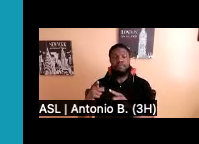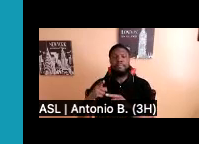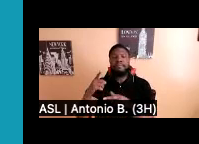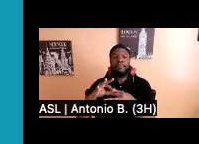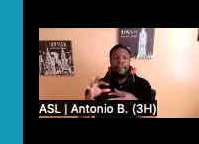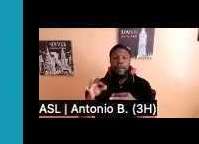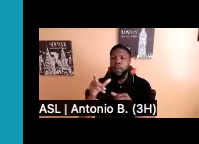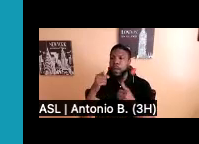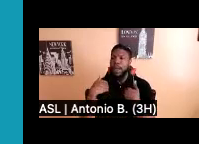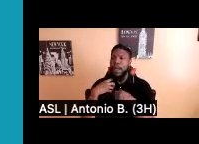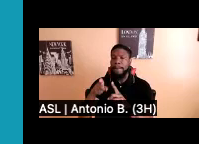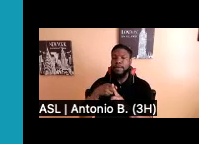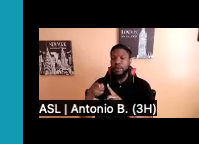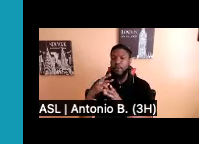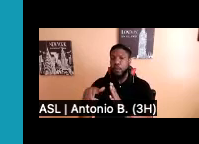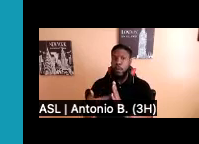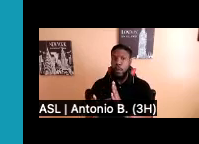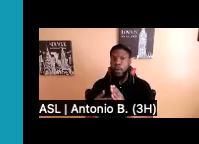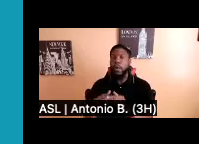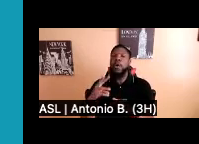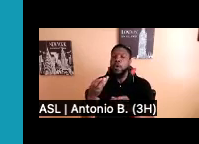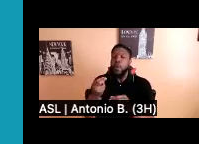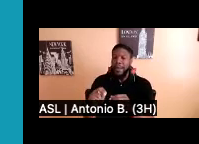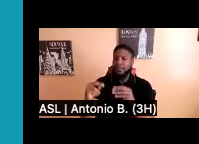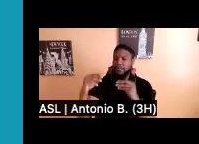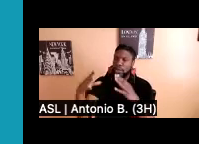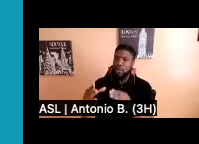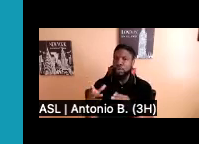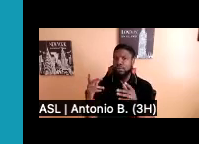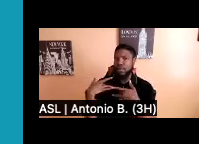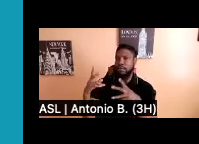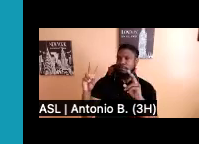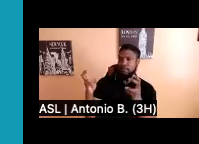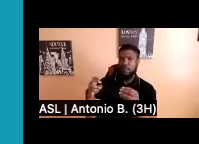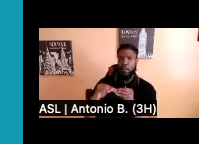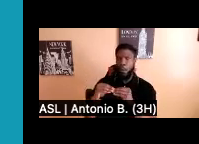the quote unquote, higher authority. For example, a prevailing assumption is that students will